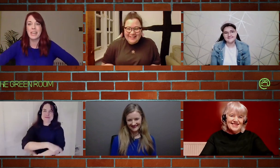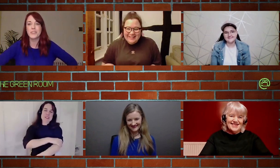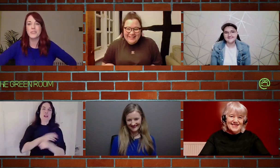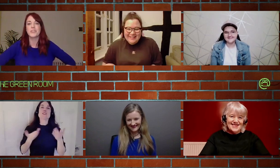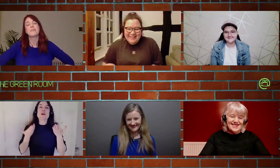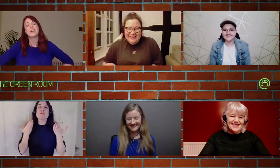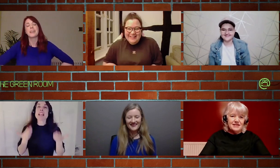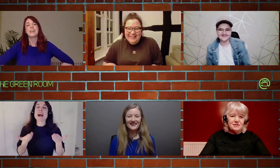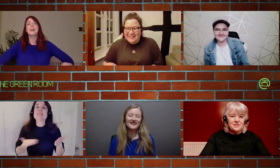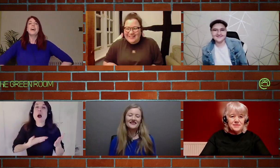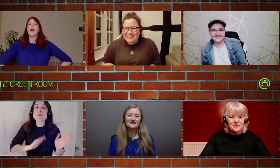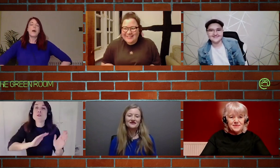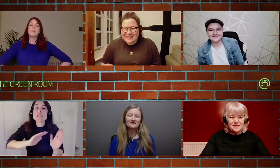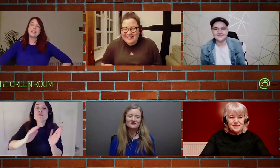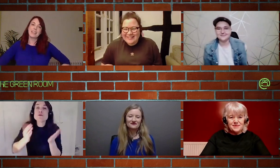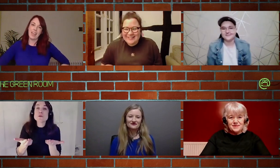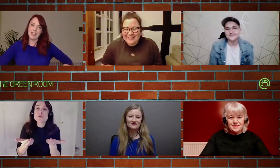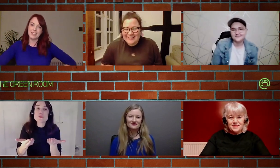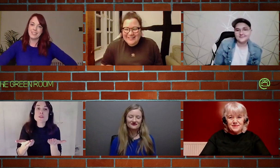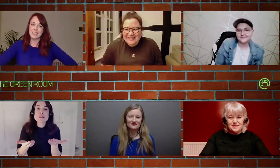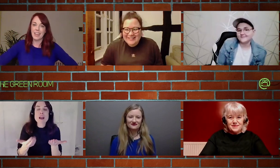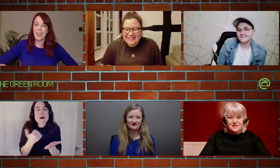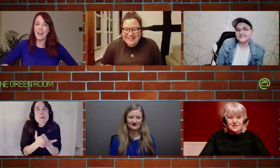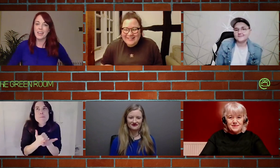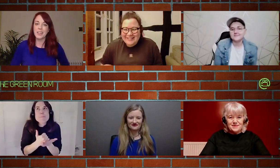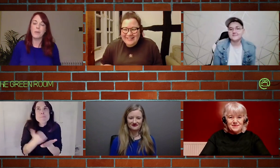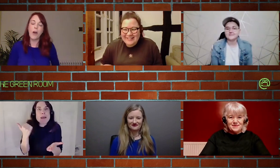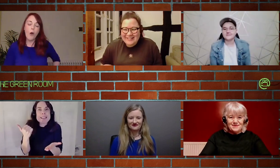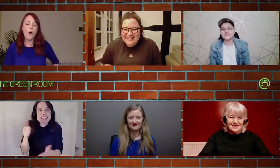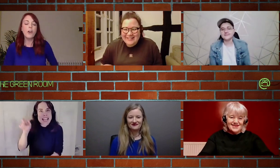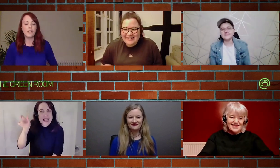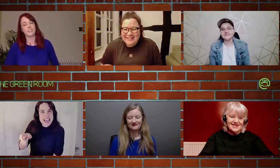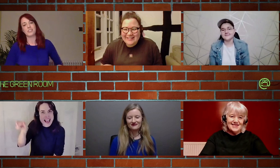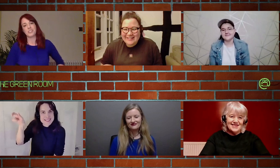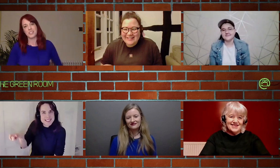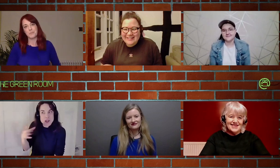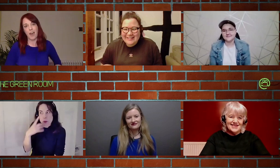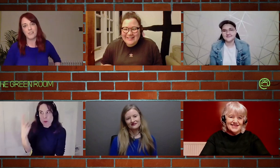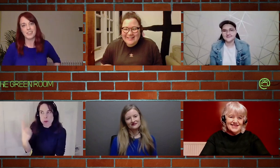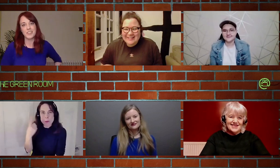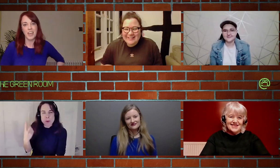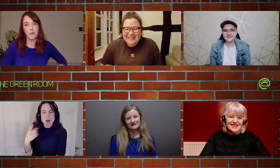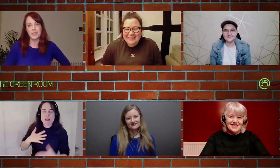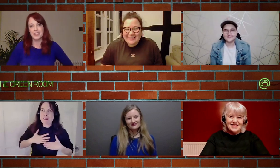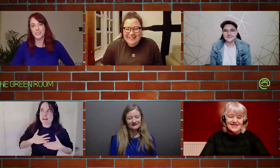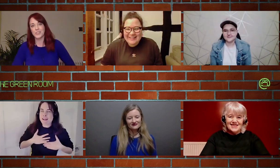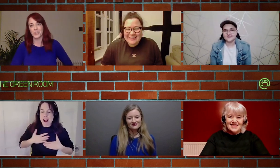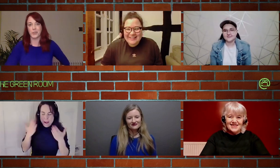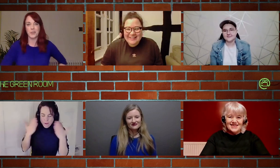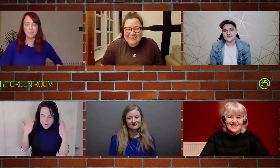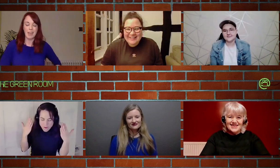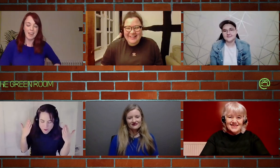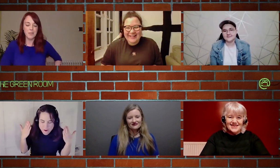introduce my amazing guests. Today I am honored to be having this chat with these two.